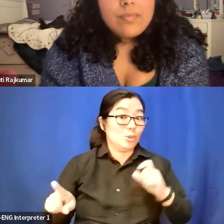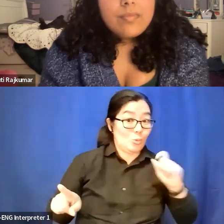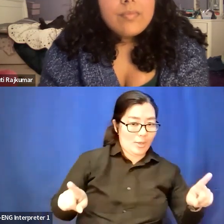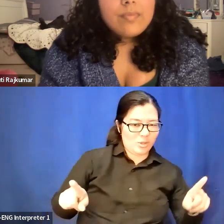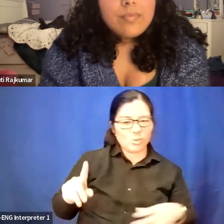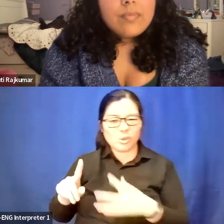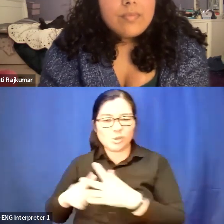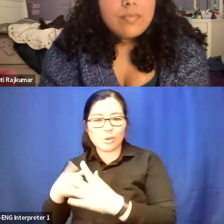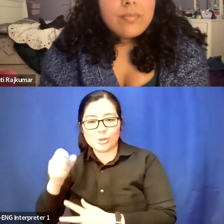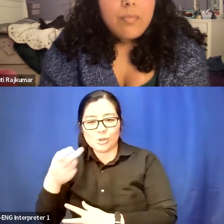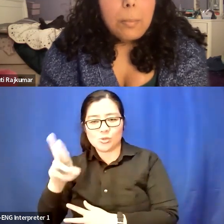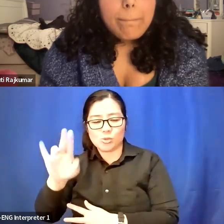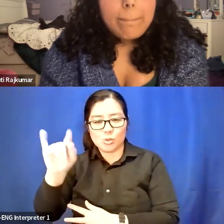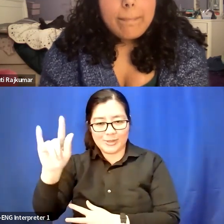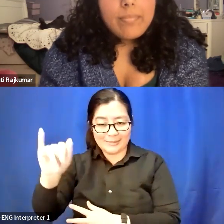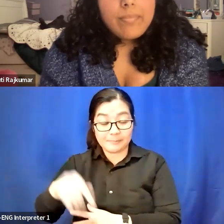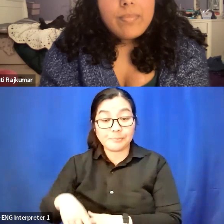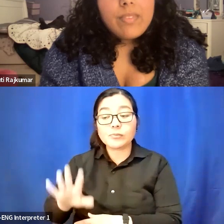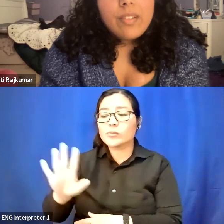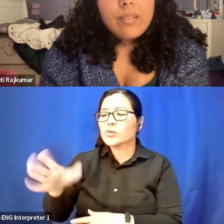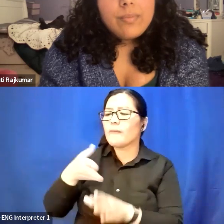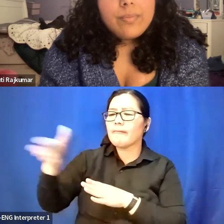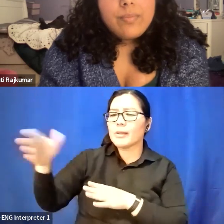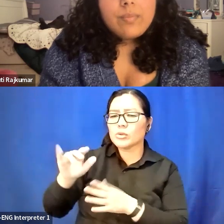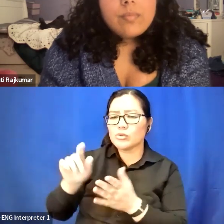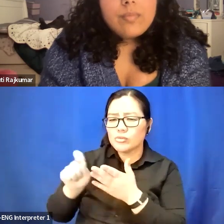So in your field of journalism, there's a lot of talk about AI,